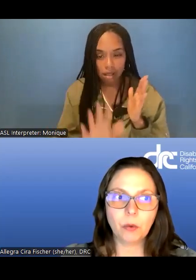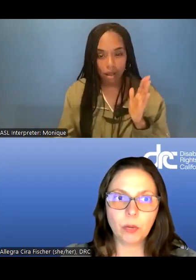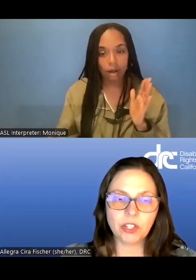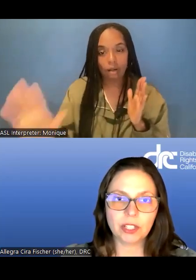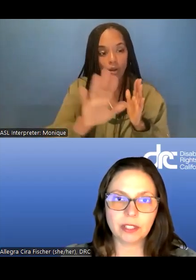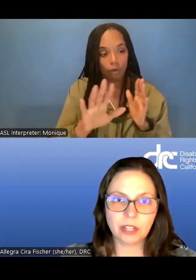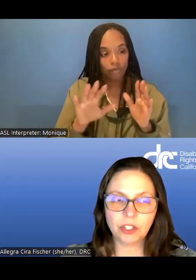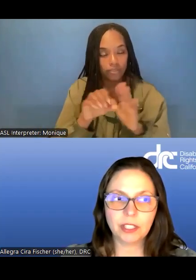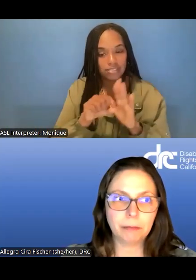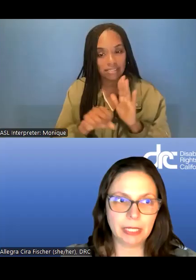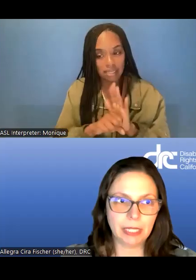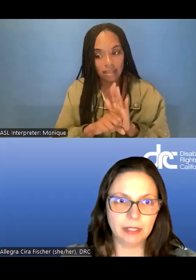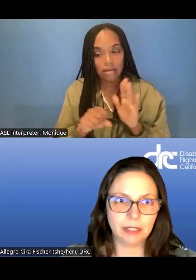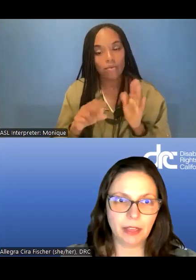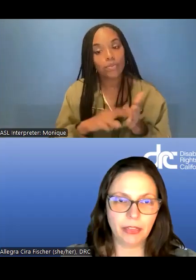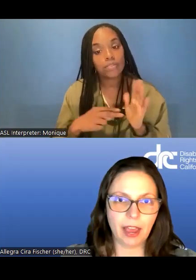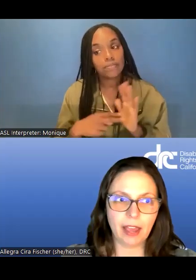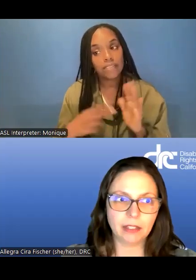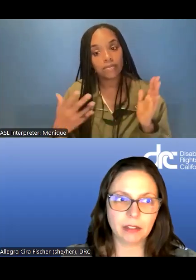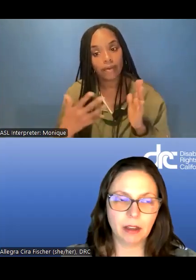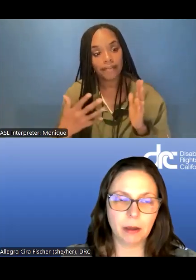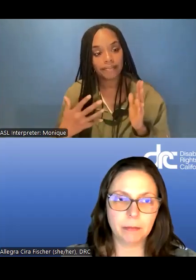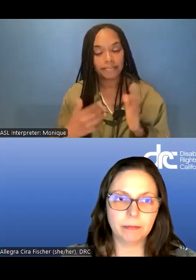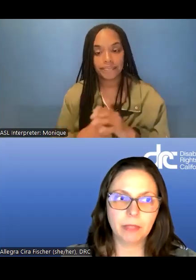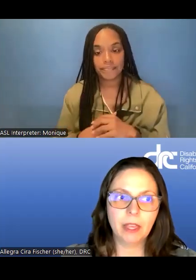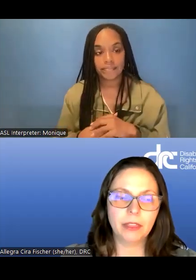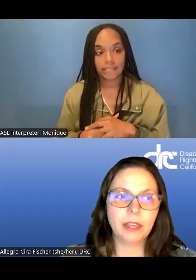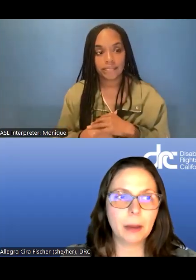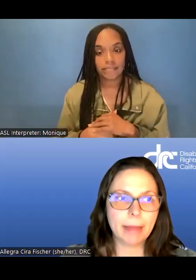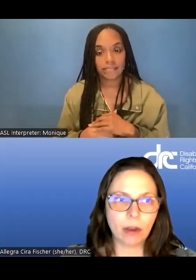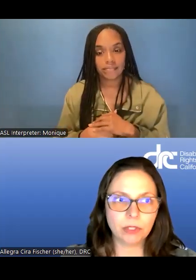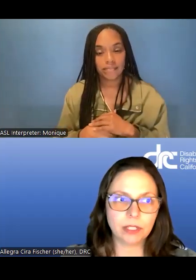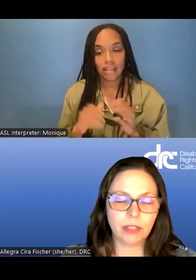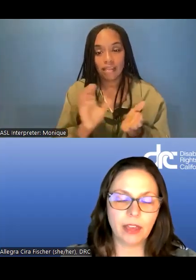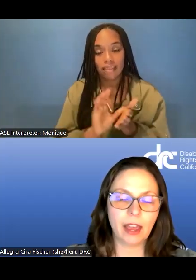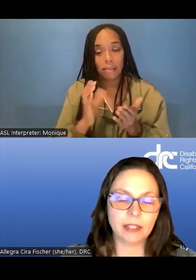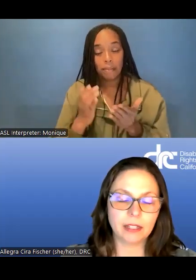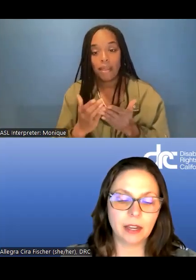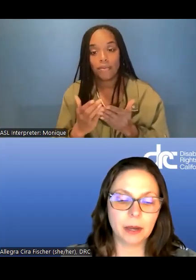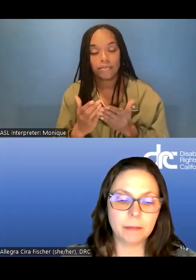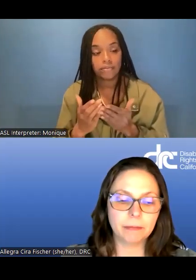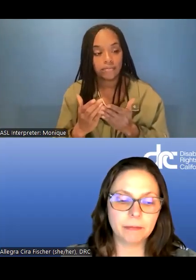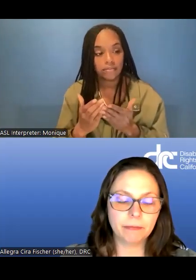Which essentially means that, the amount that,